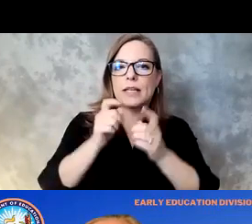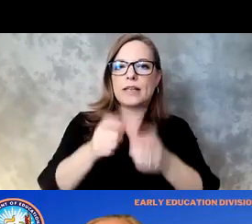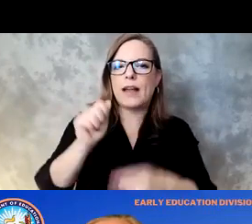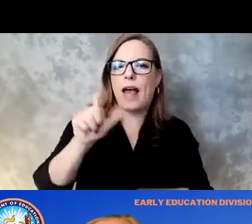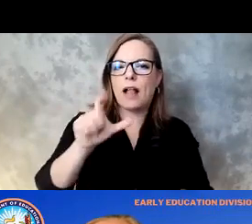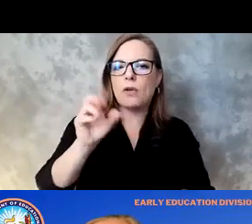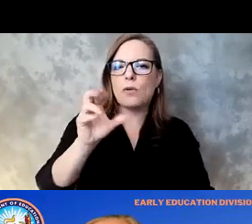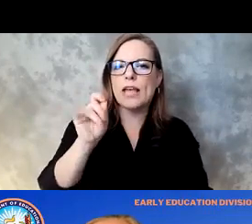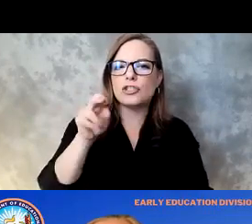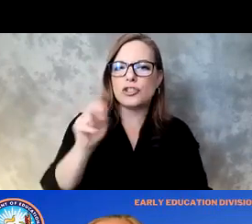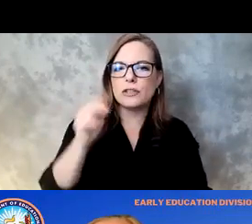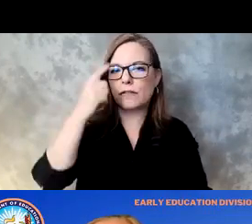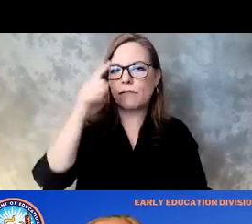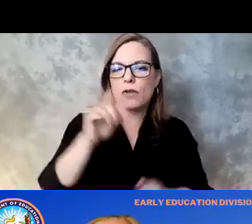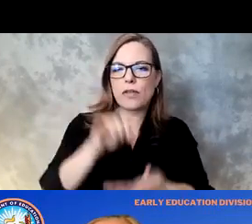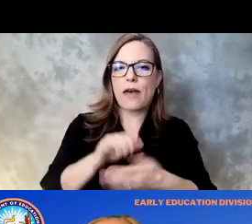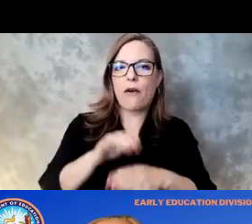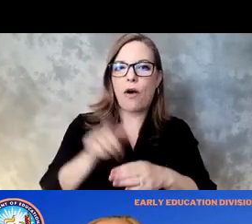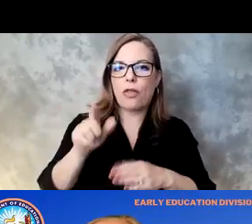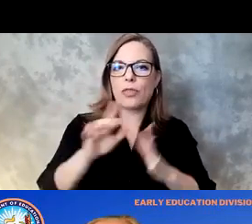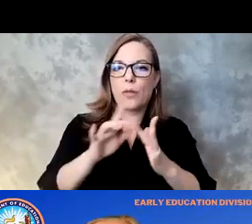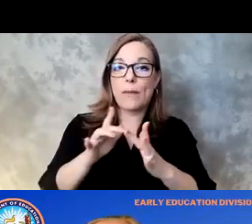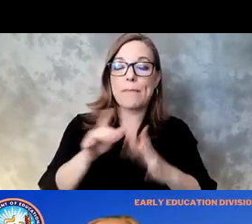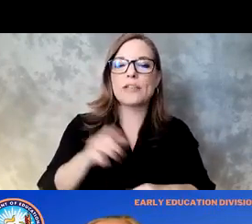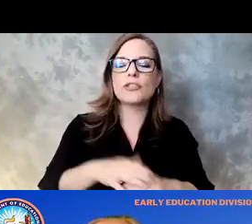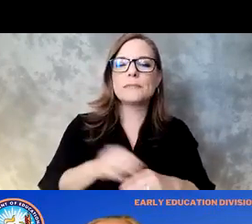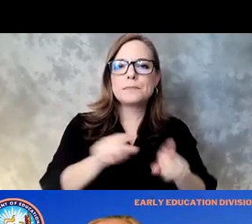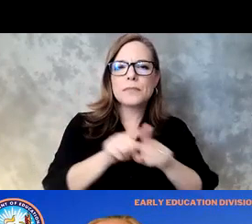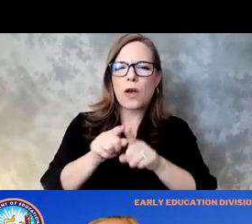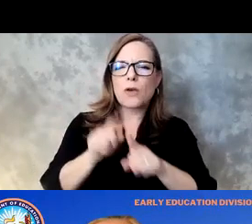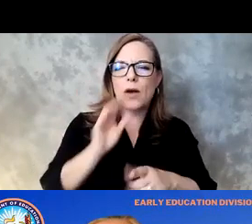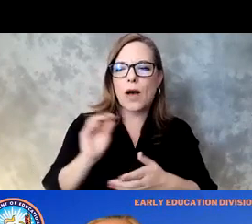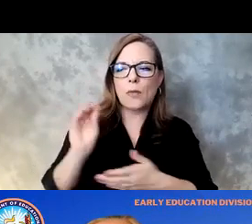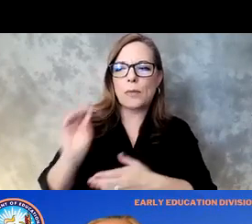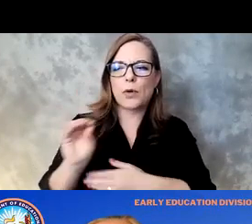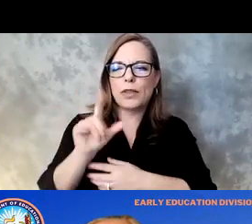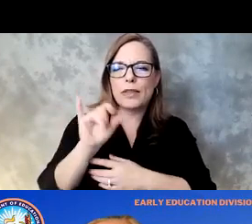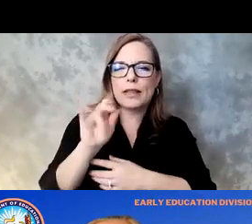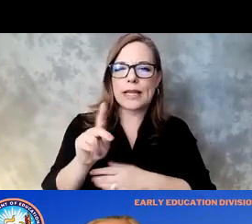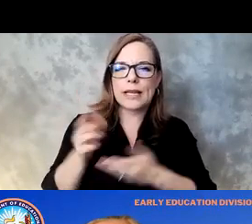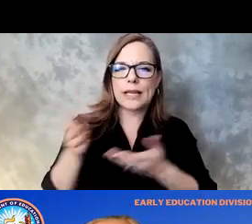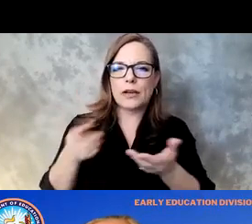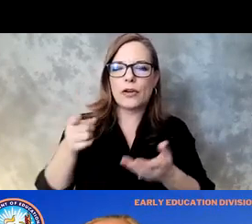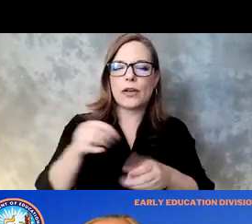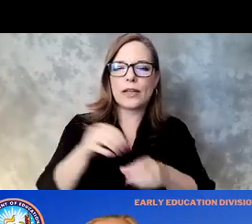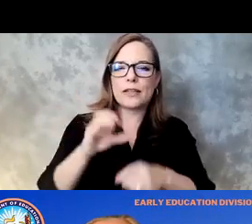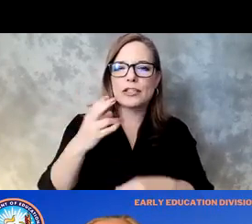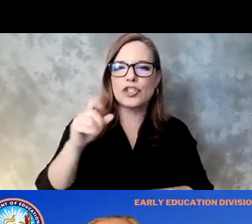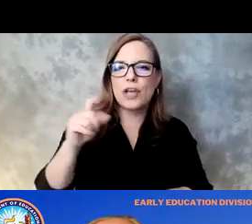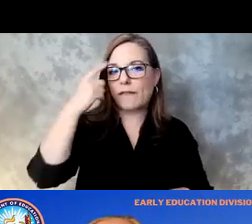this on this page and then I’ll also put the link in the chat for the updated UPK County